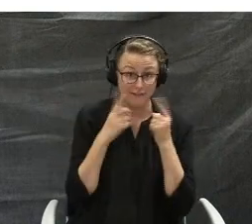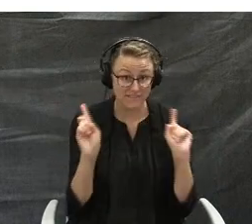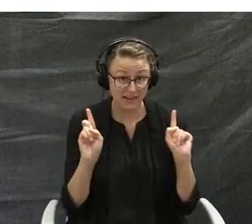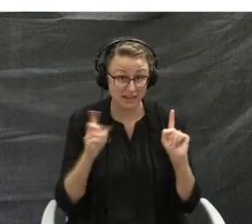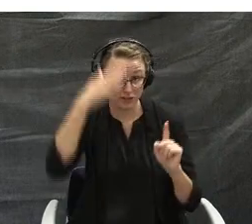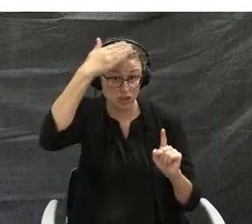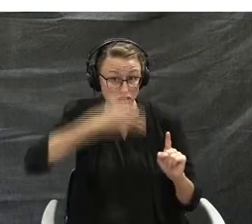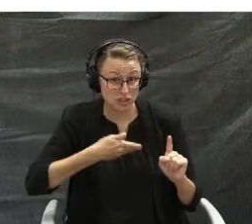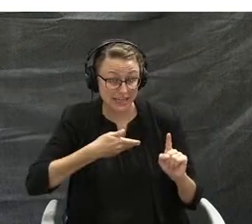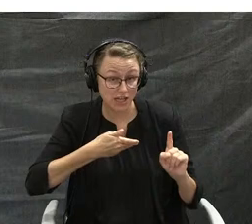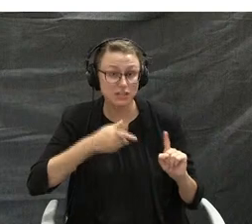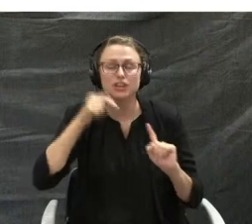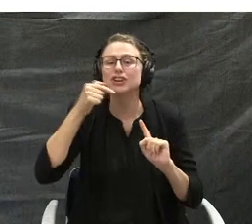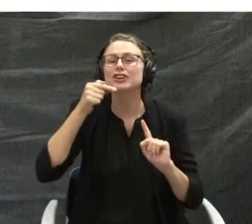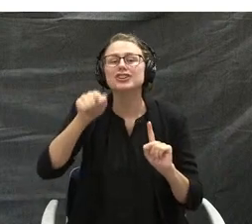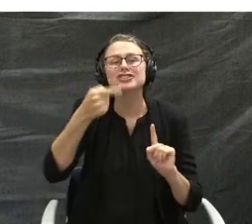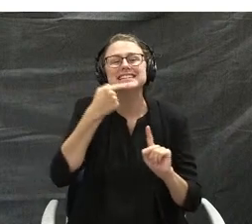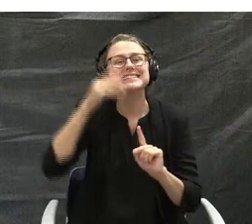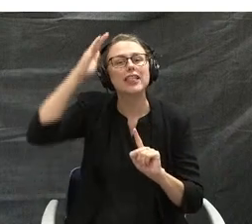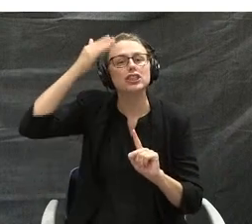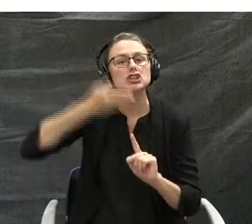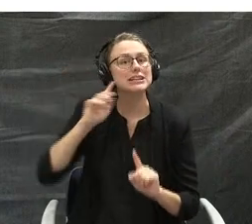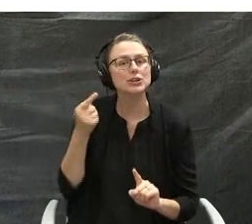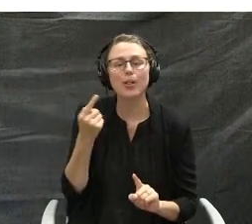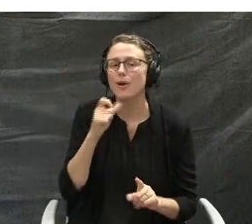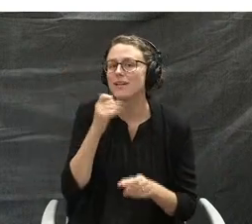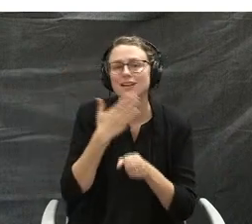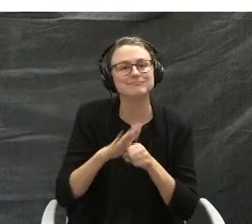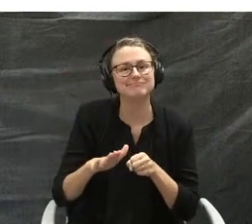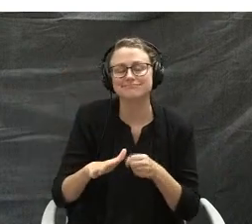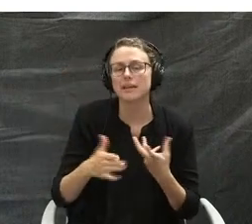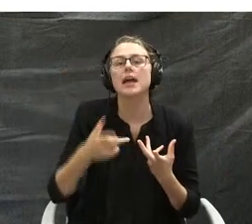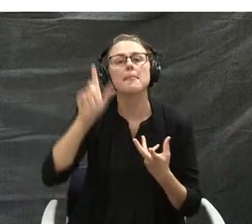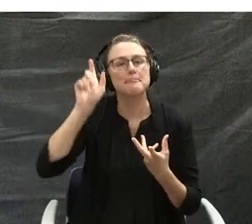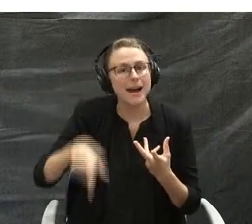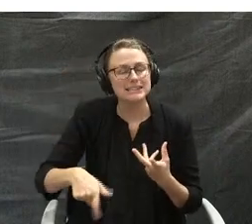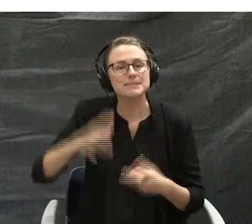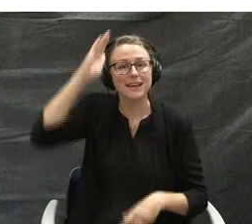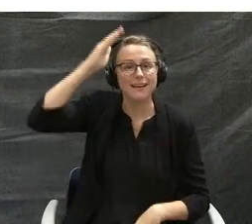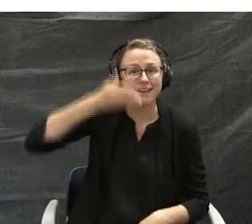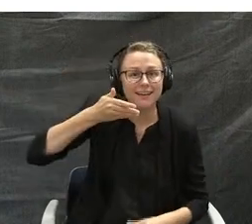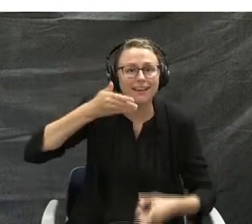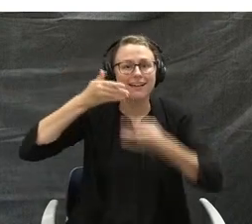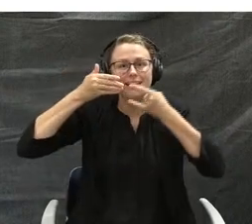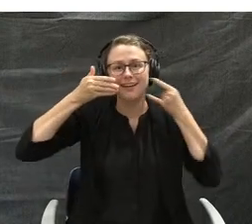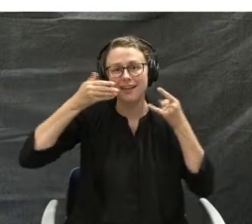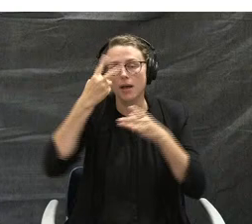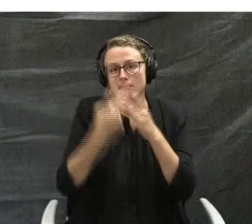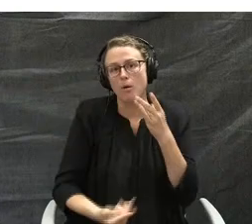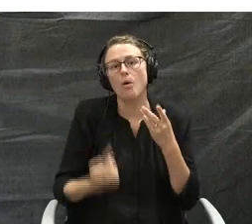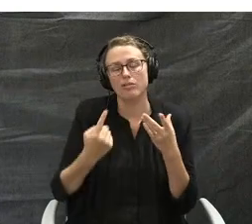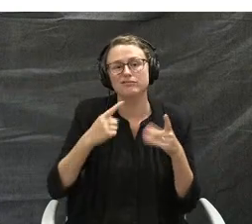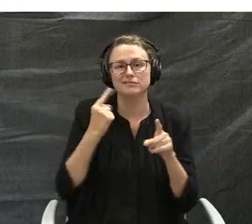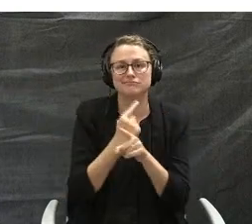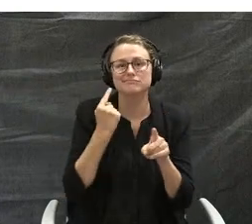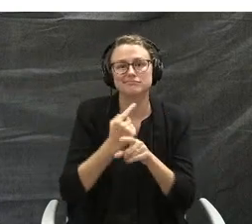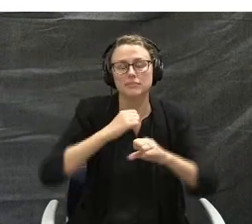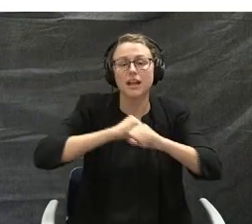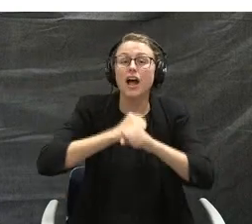alone is not effective. It must be worn with a mask for adequate protection. The Shields are meant to keep your eyes and the